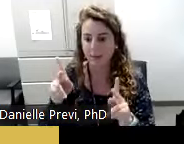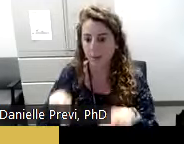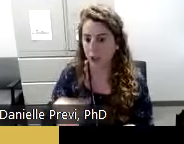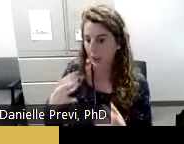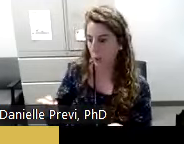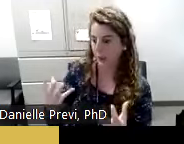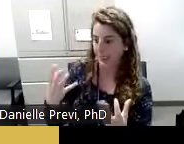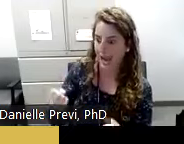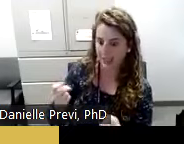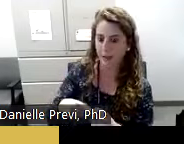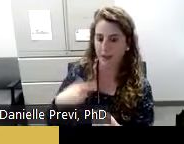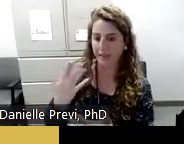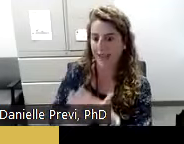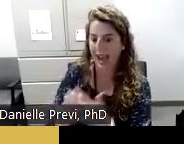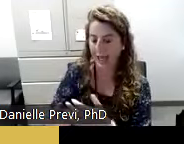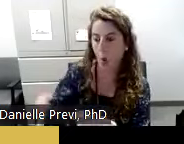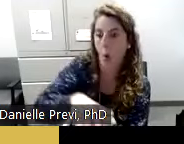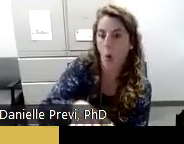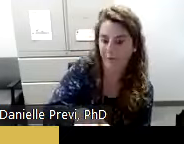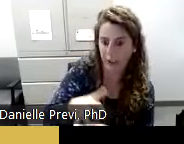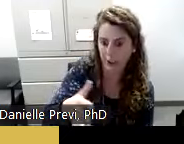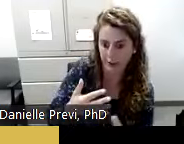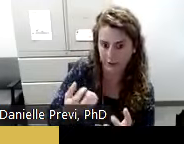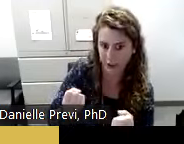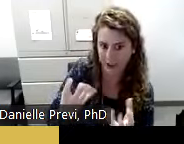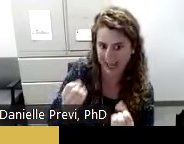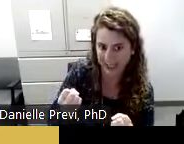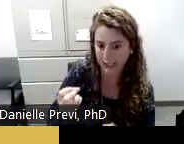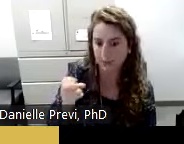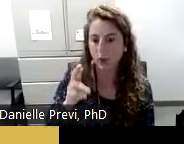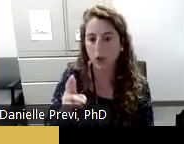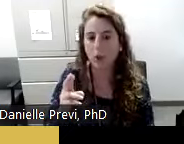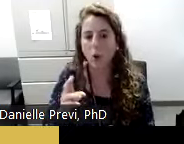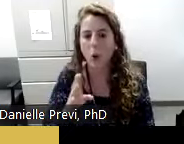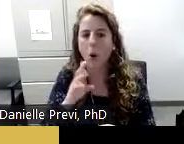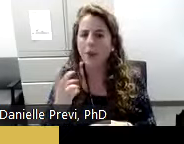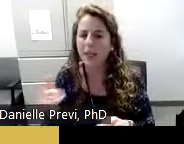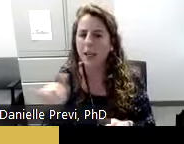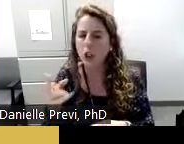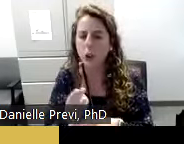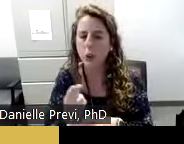community who know ASL. So essentially, this is a person who is using ASL and the deaf-blind